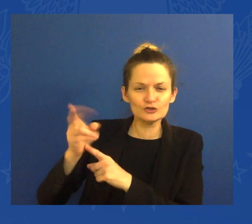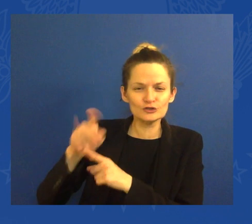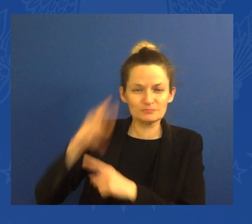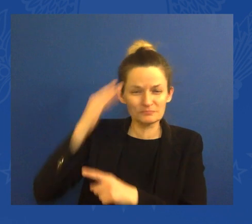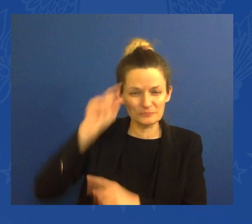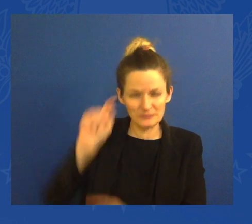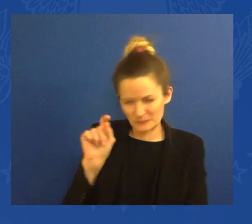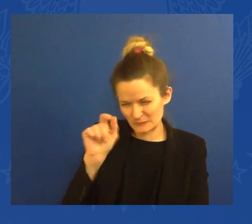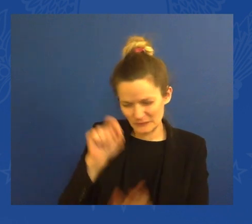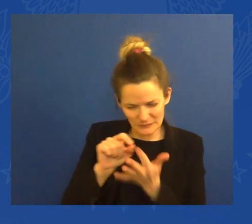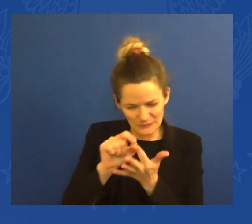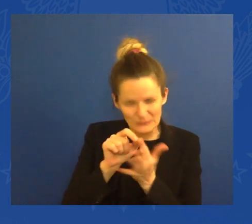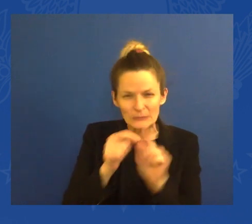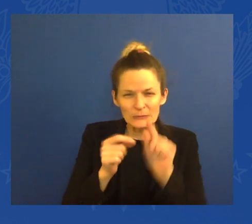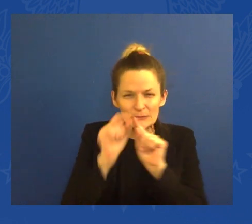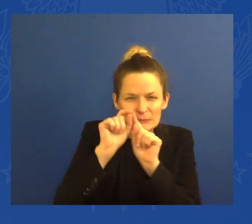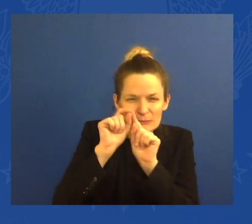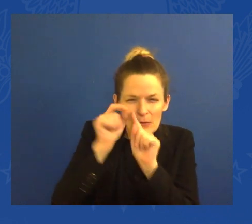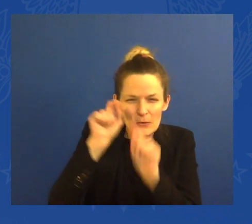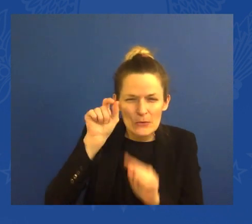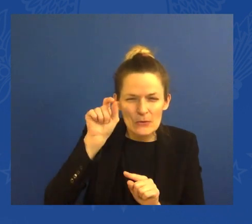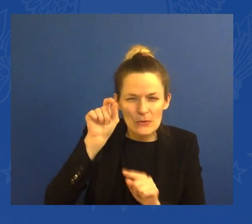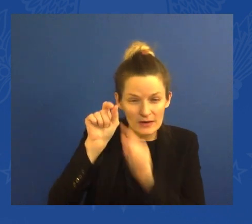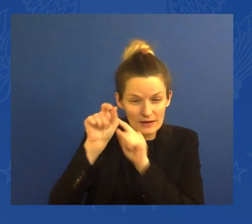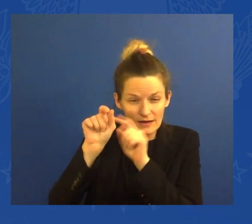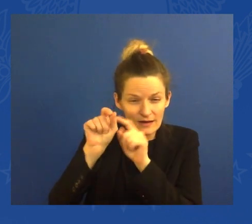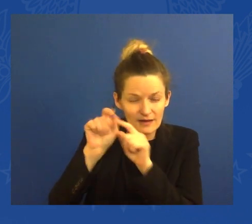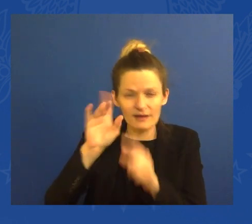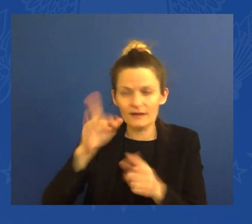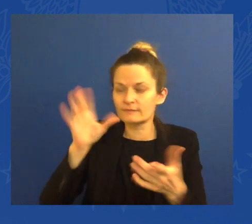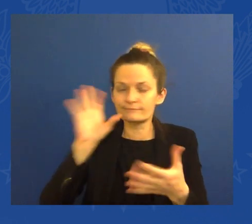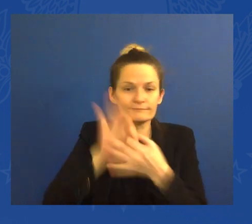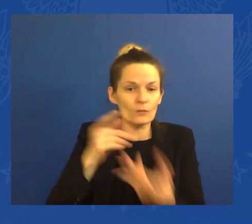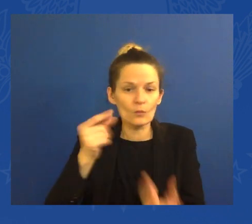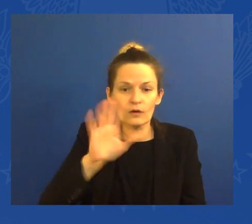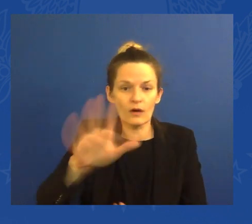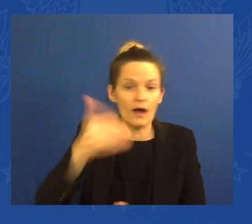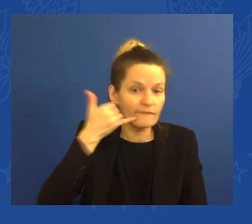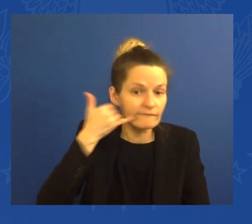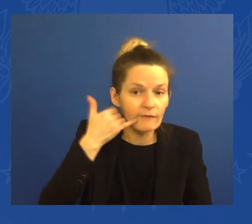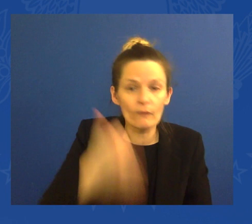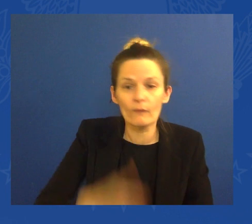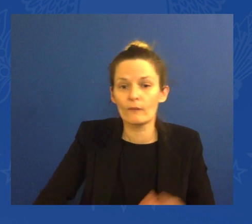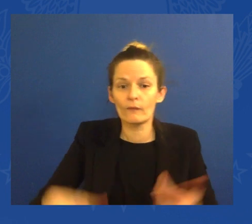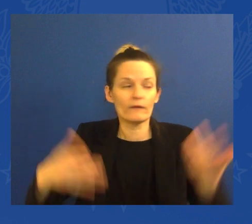technology that doesn't even exist today. And if Congress passes the Bipartisan Innovation Act